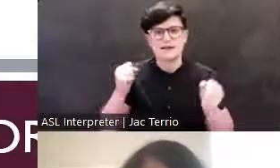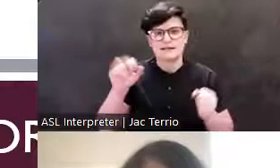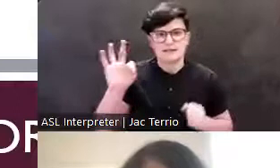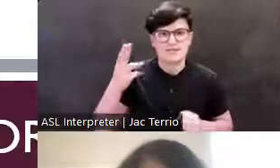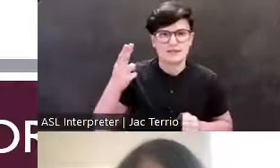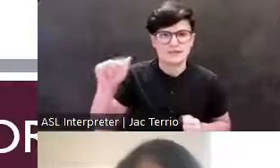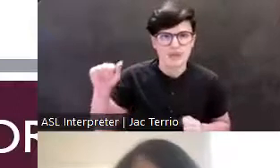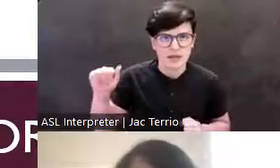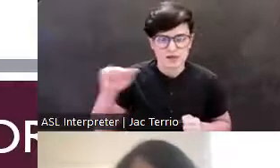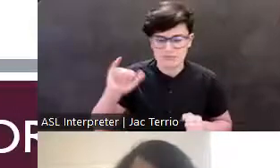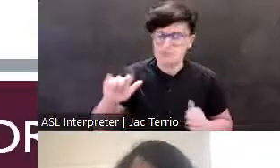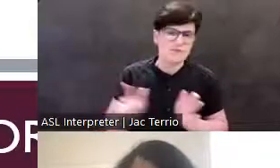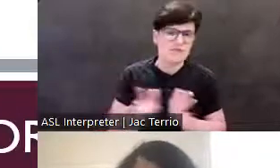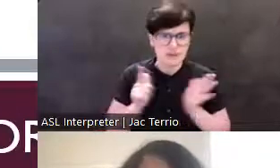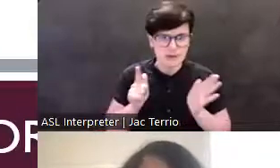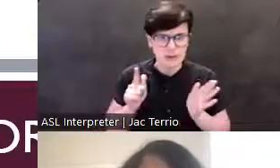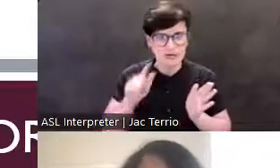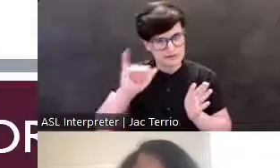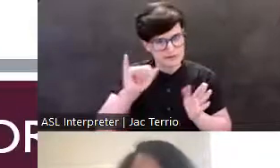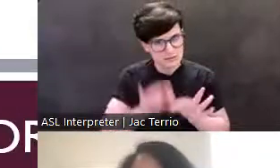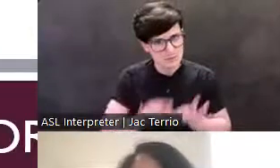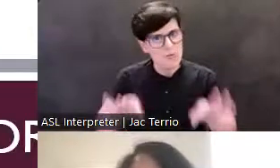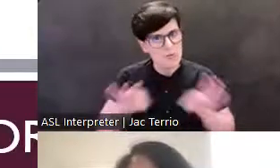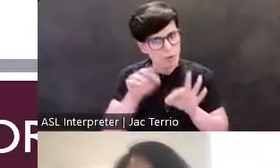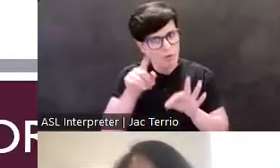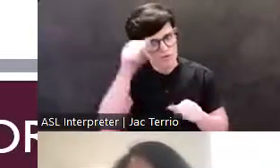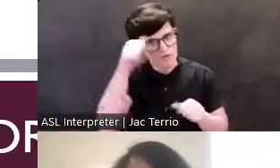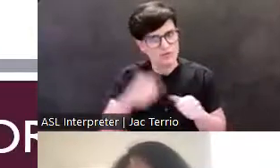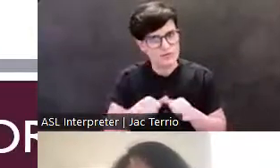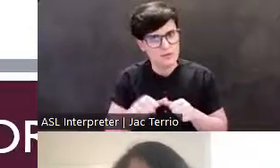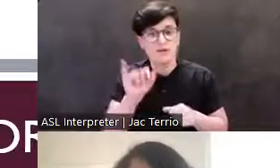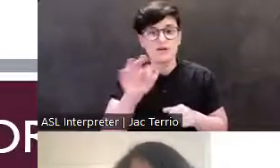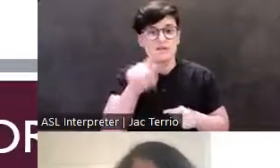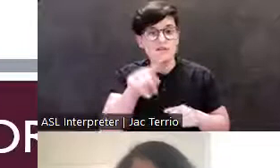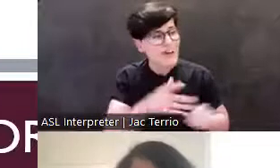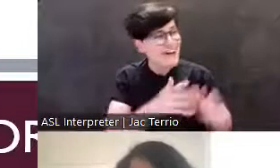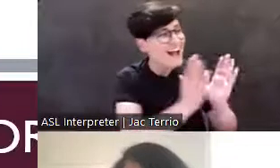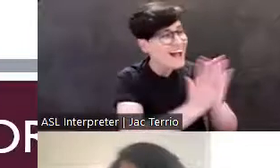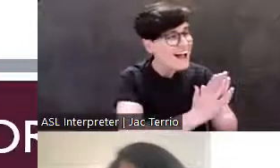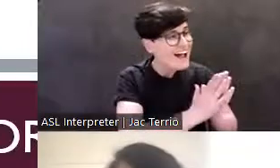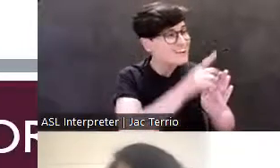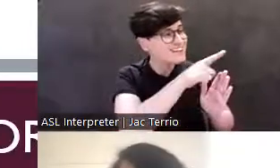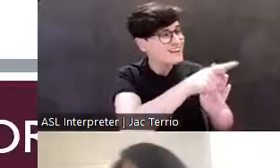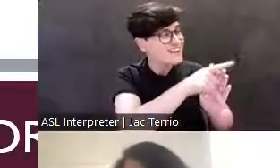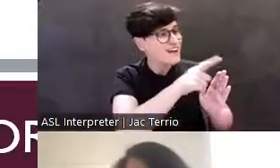And if you are asking and you're getting a response from the landlord and they are just